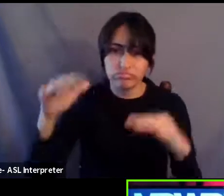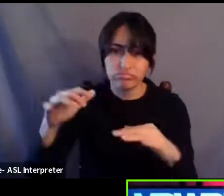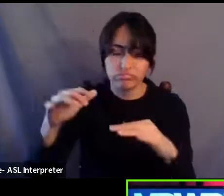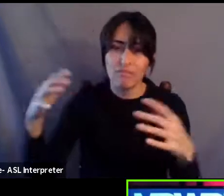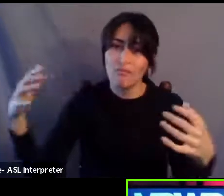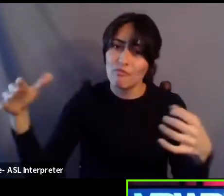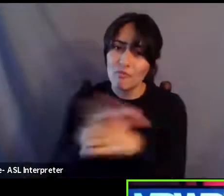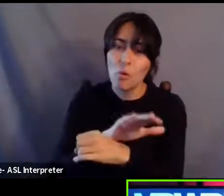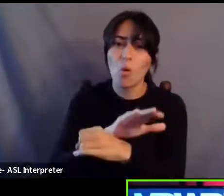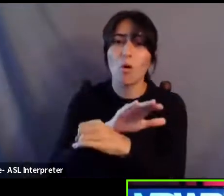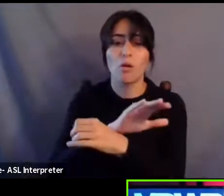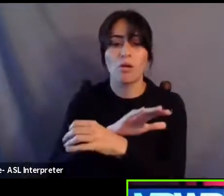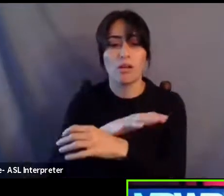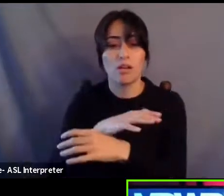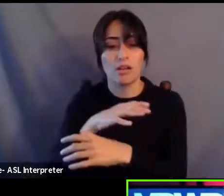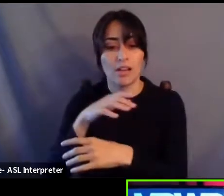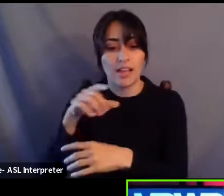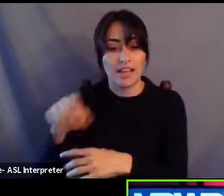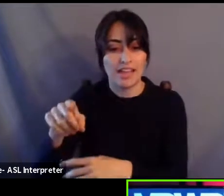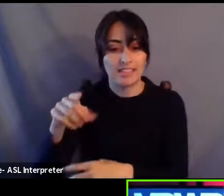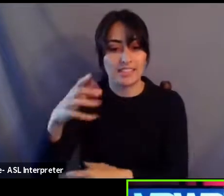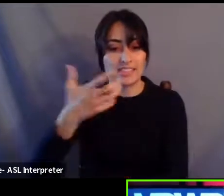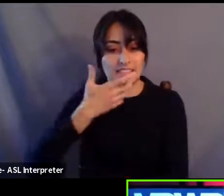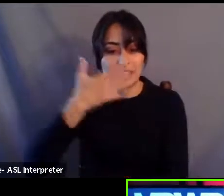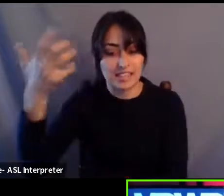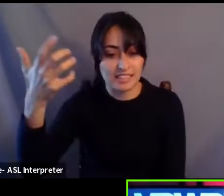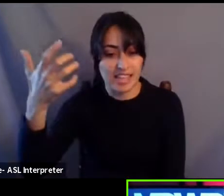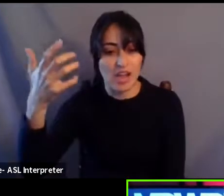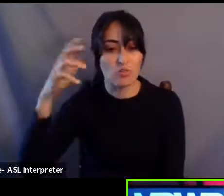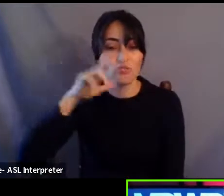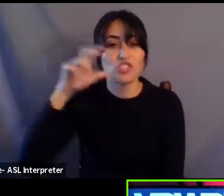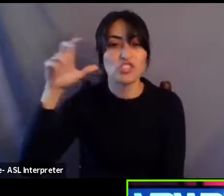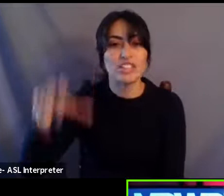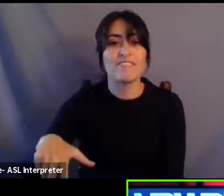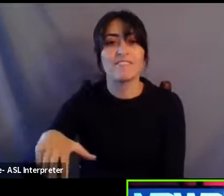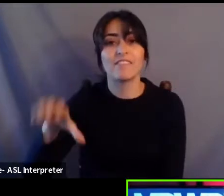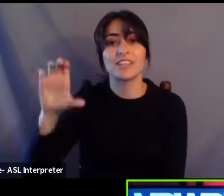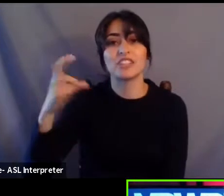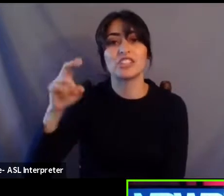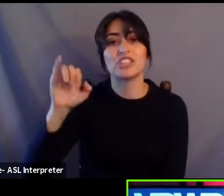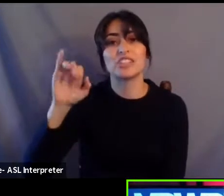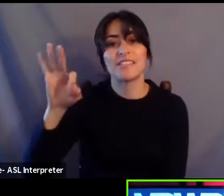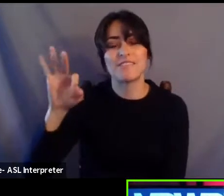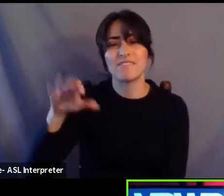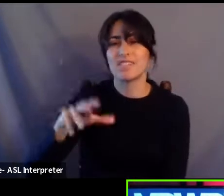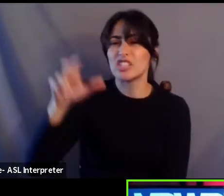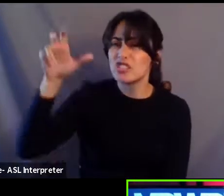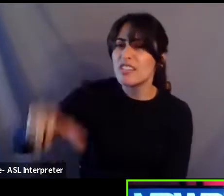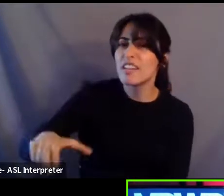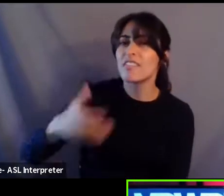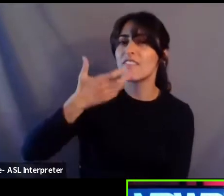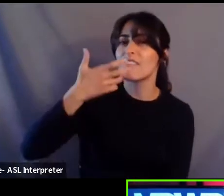He yelled out and called me chief and that was another time where I was like wow. What the?